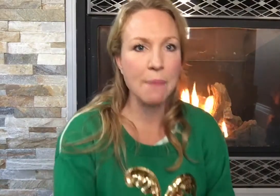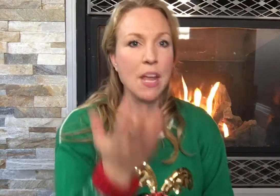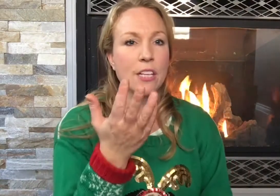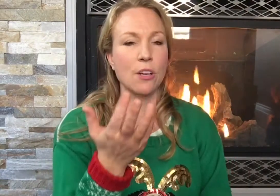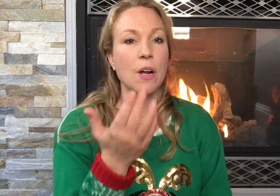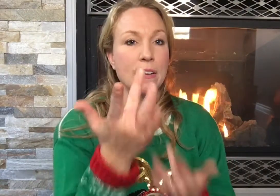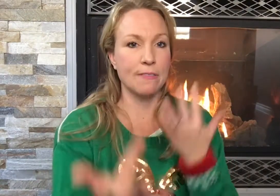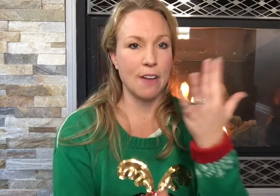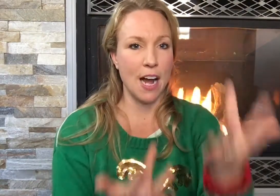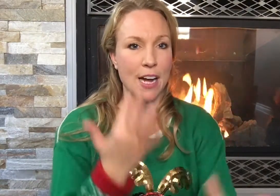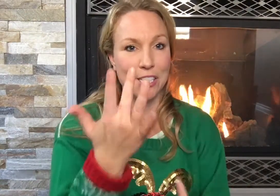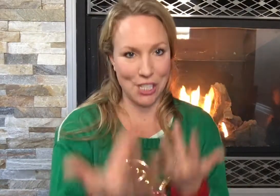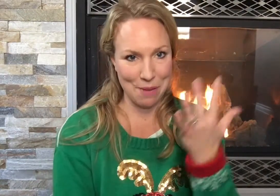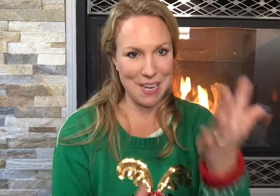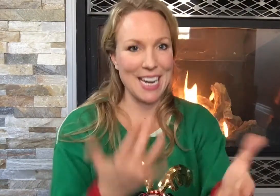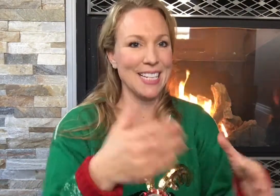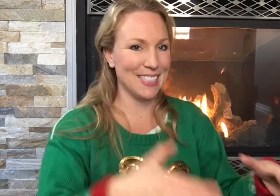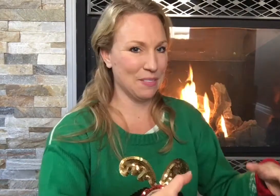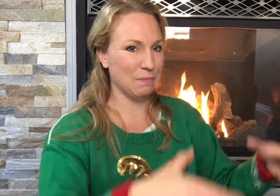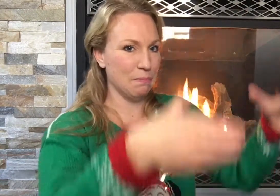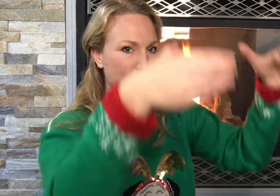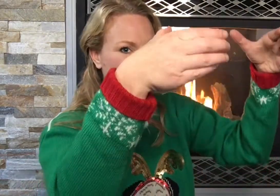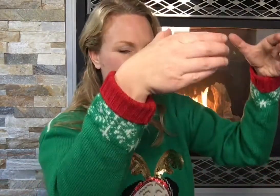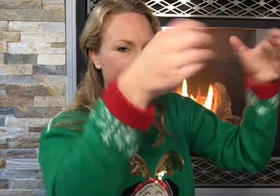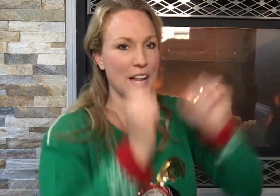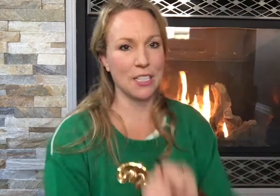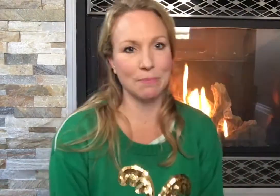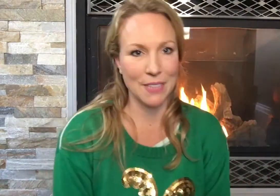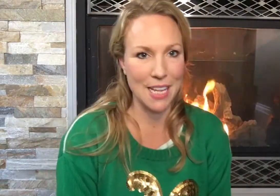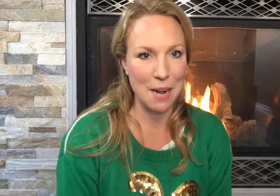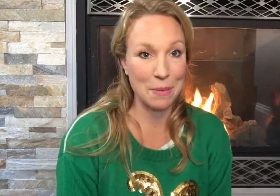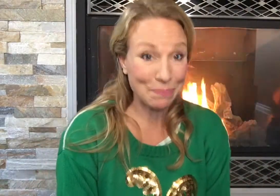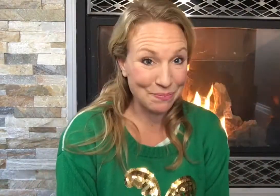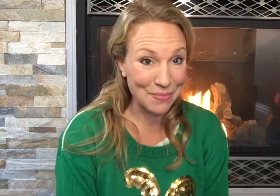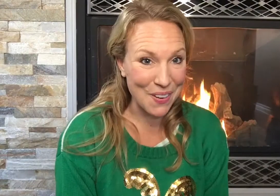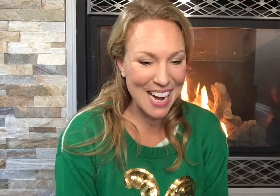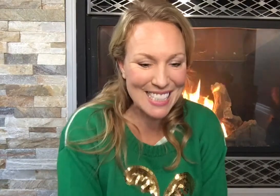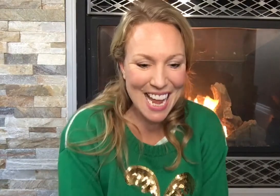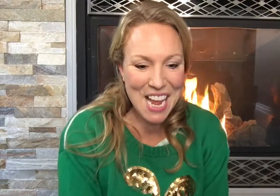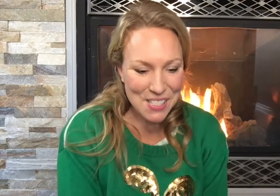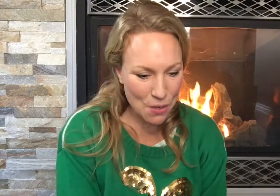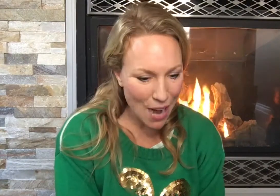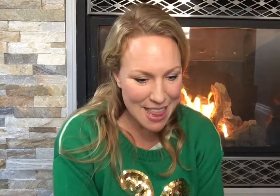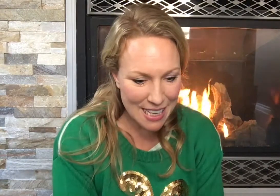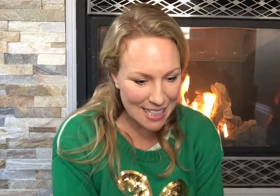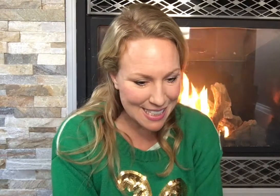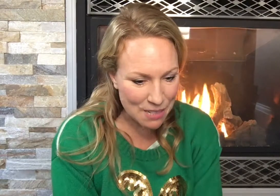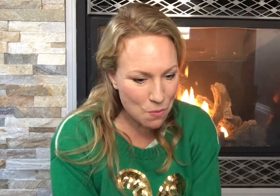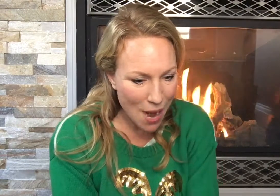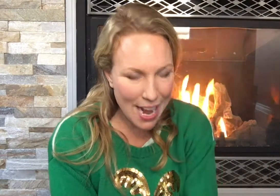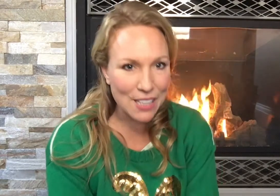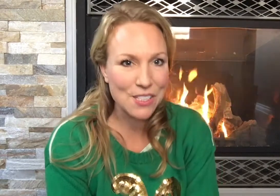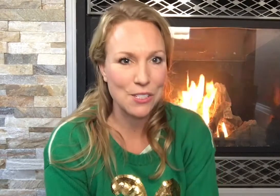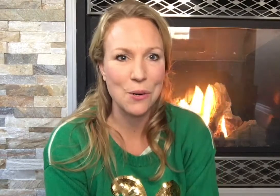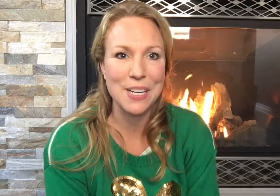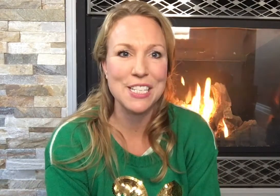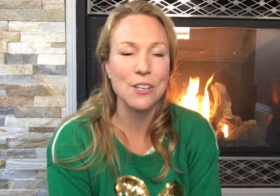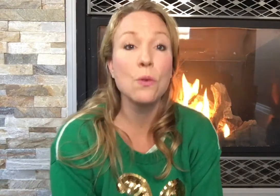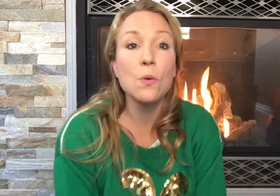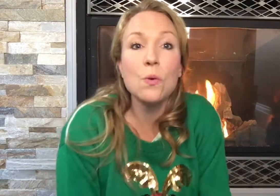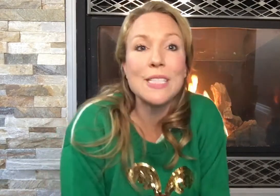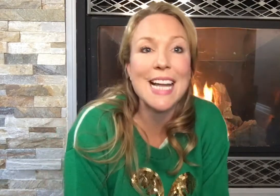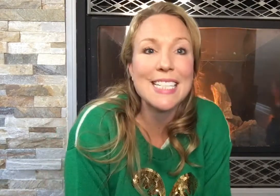so for CHIMNEY: FIRE and then up, all right? So and then, let's see what else do we do. Oh, SANTA